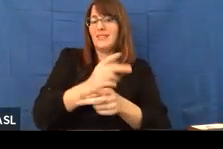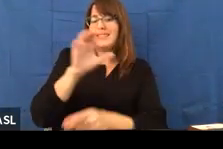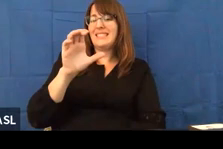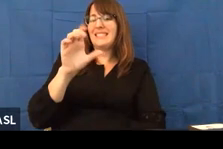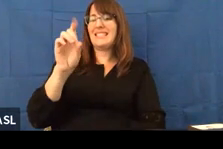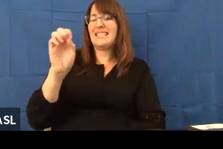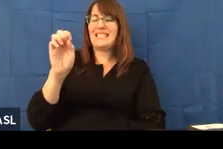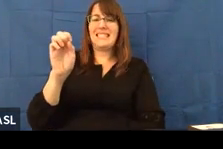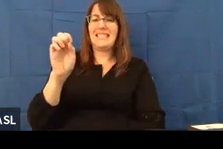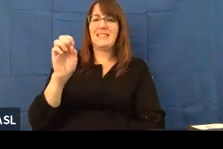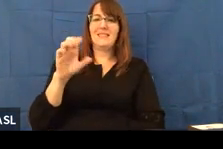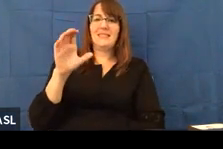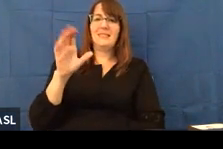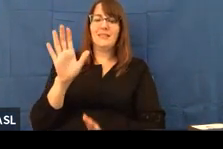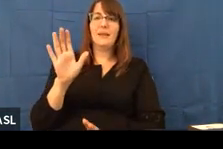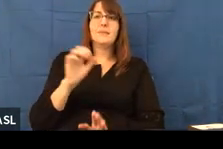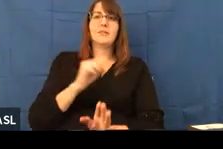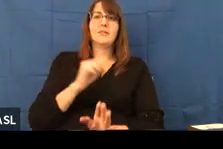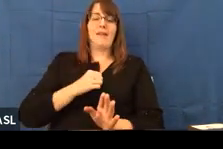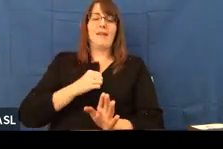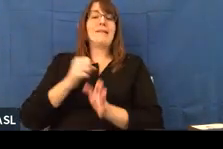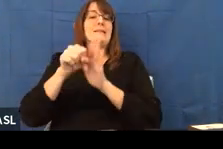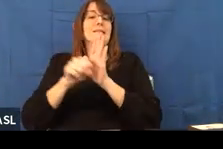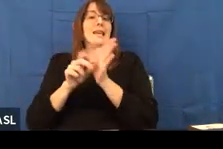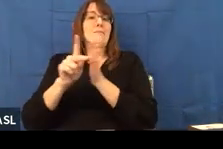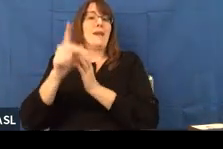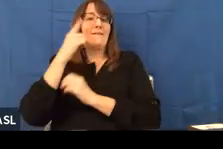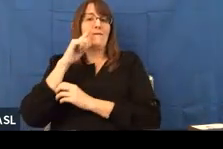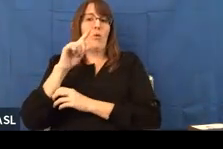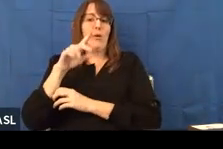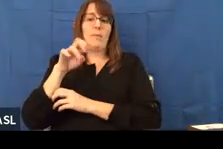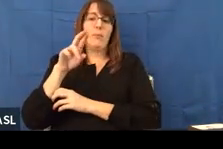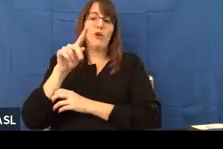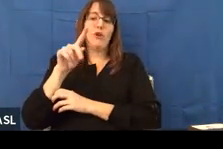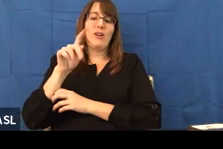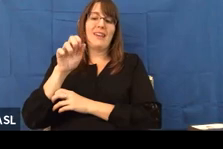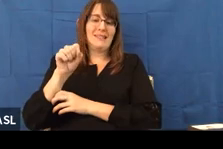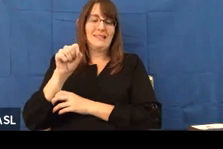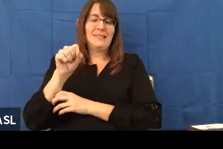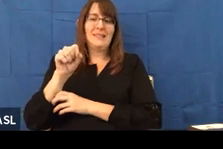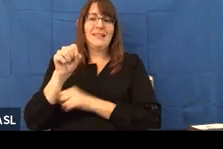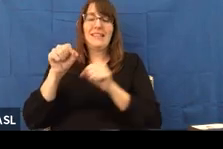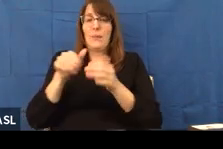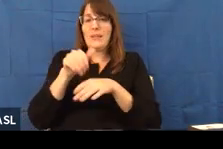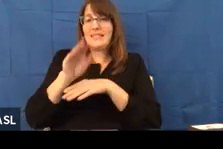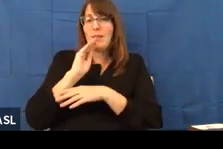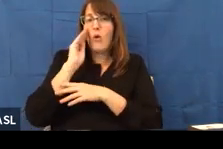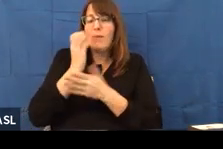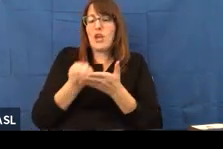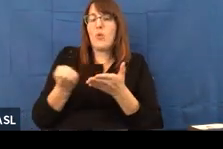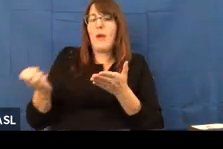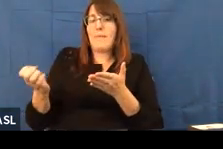Allison Frenzel : Paid for or excuse me, our state's paid for, whether it's Perkins or CT. Can we send home equipment as loners to students.